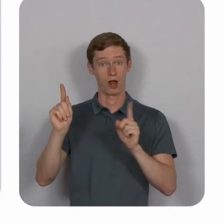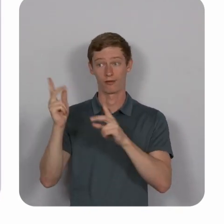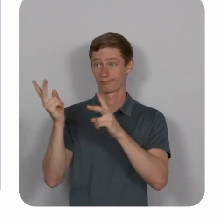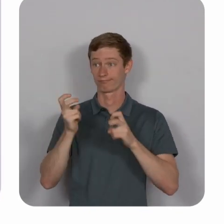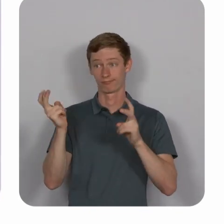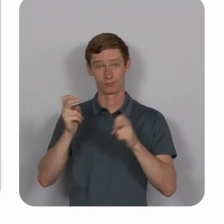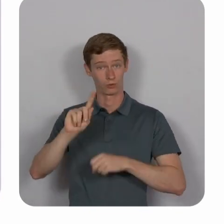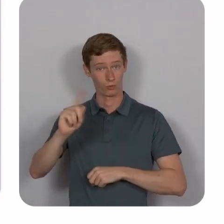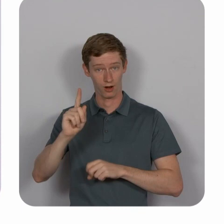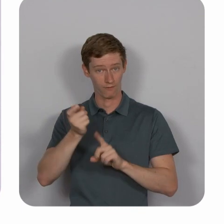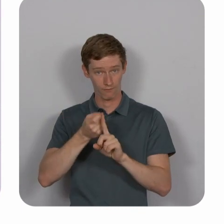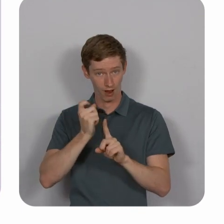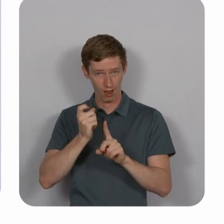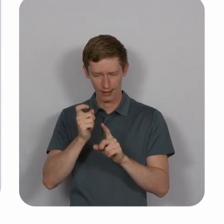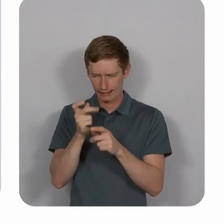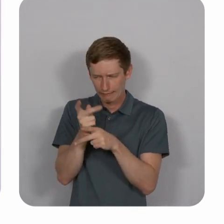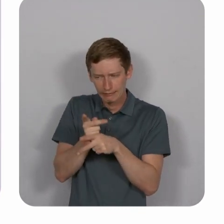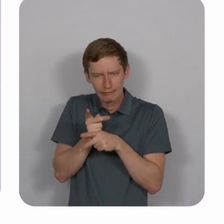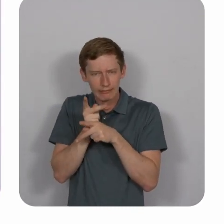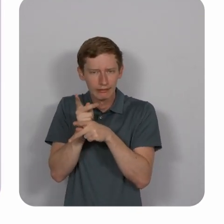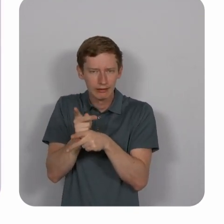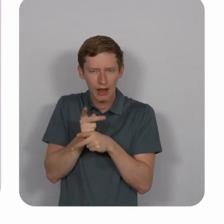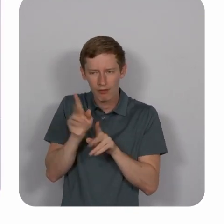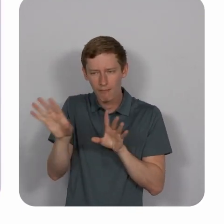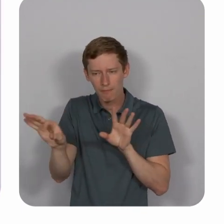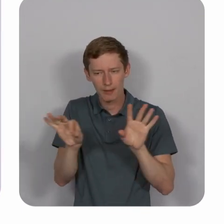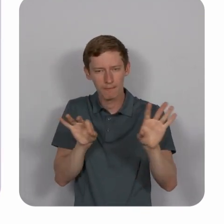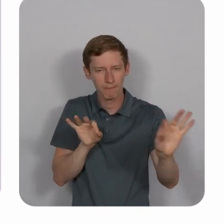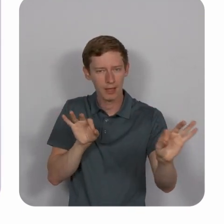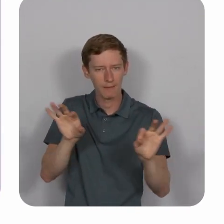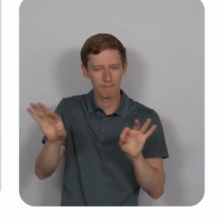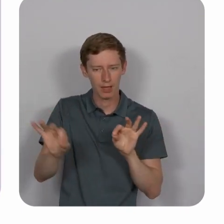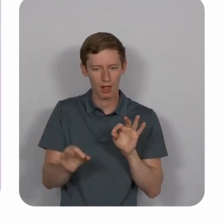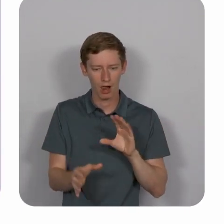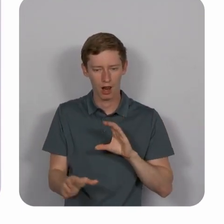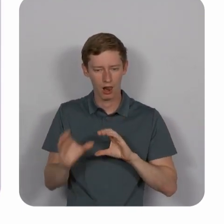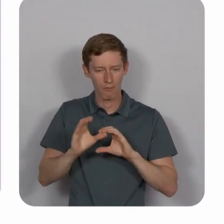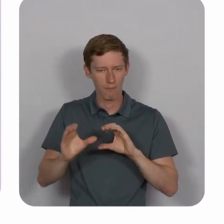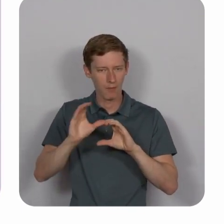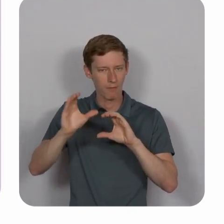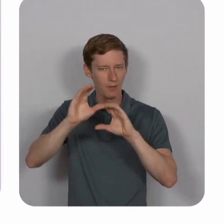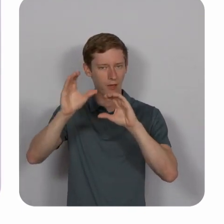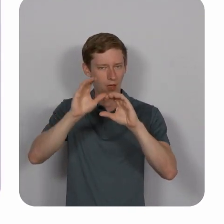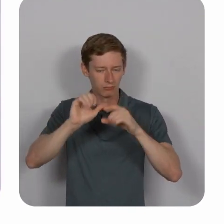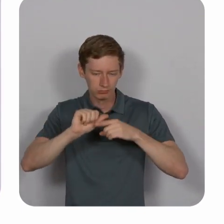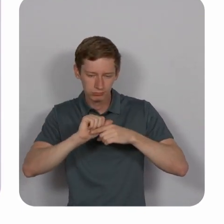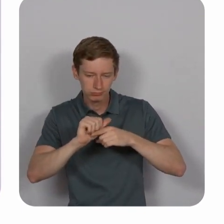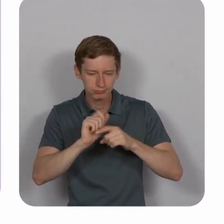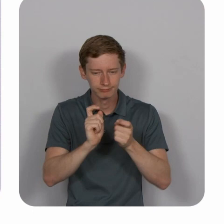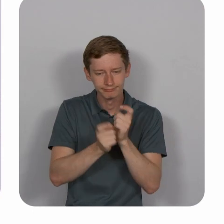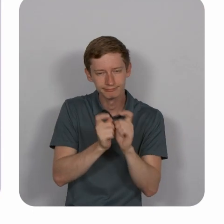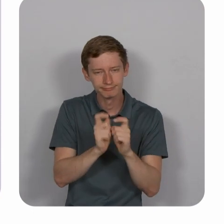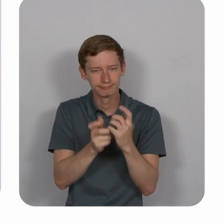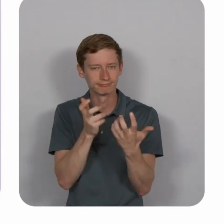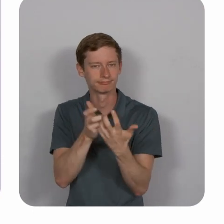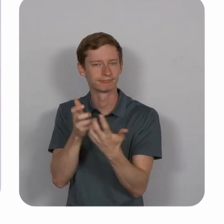balanced and created and used for fine tuning our AI character models.